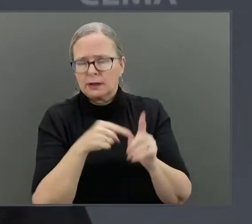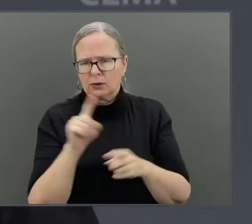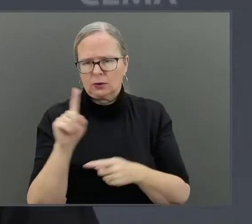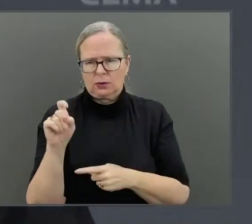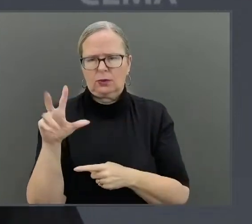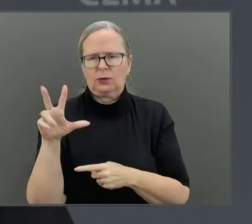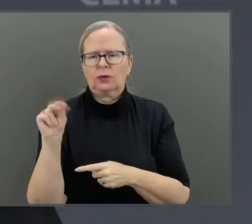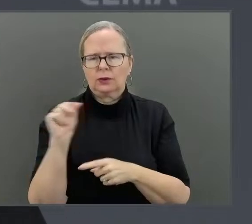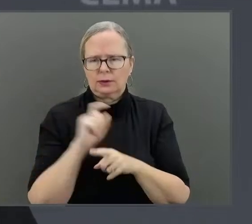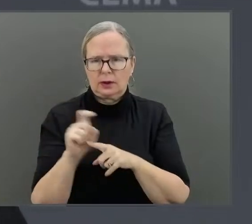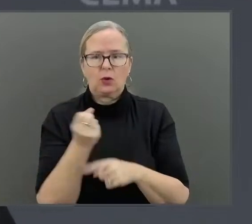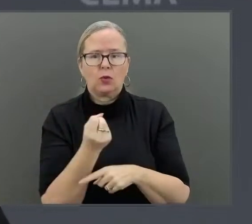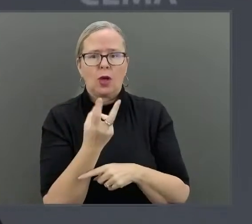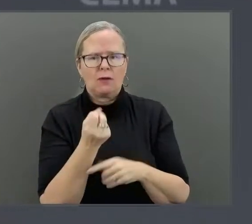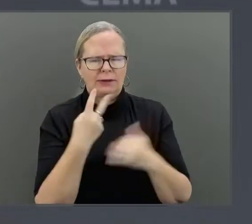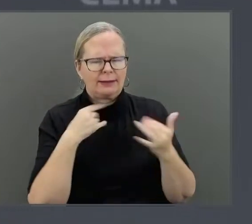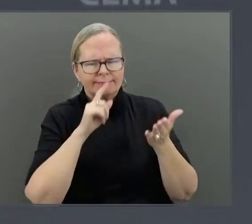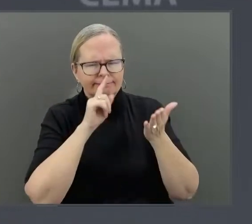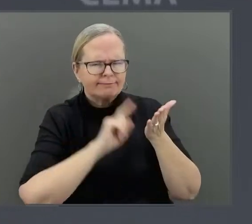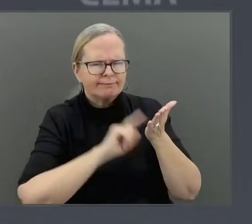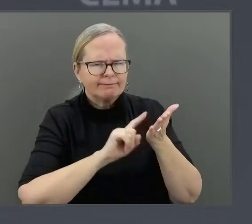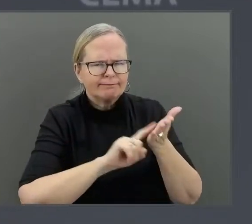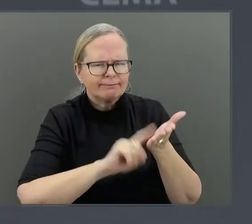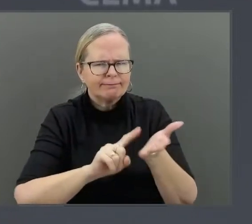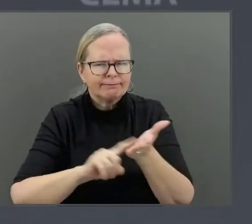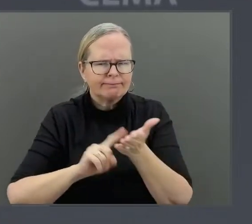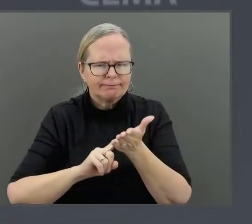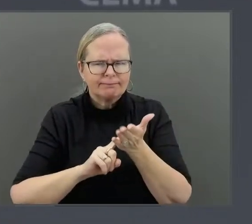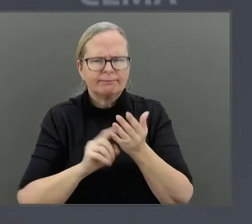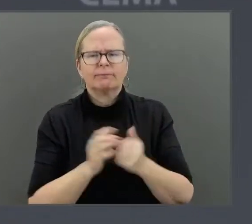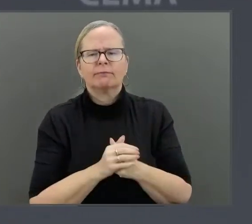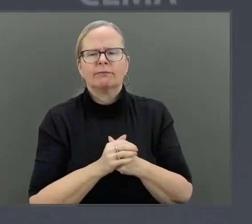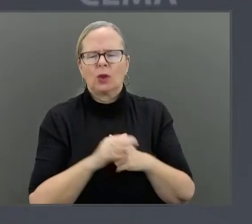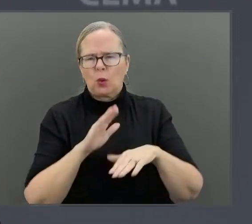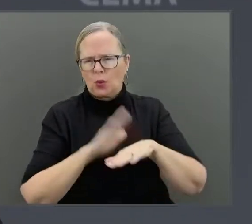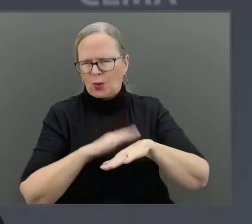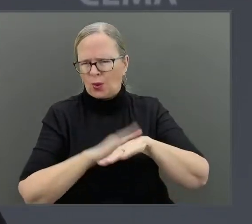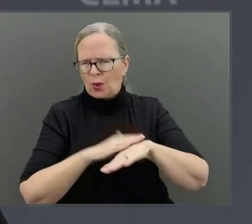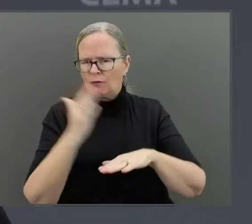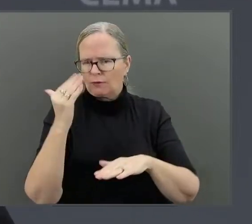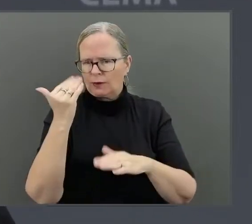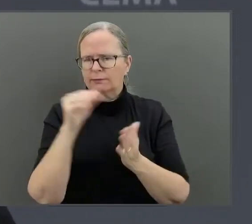15 written warnings have been issued 59 verbal warnings have been issued and four violation